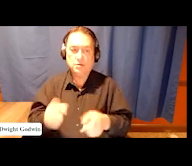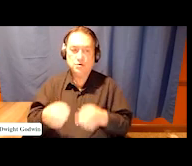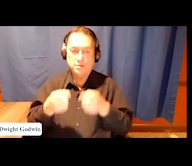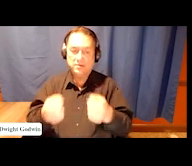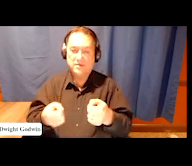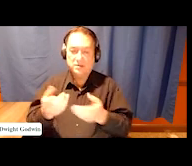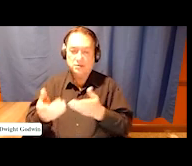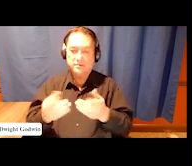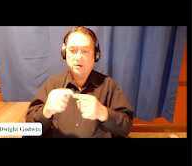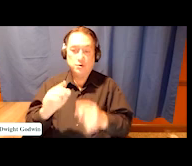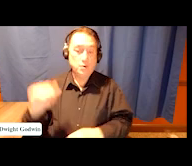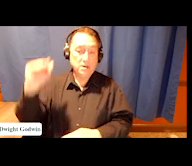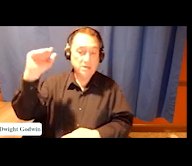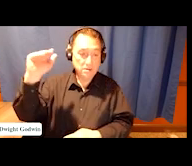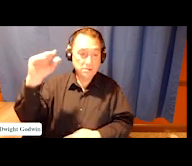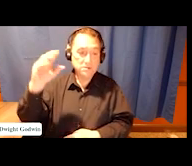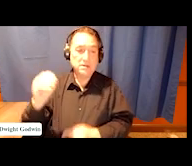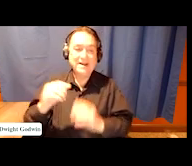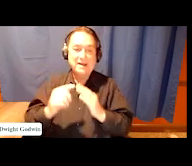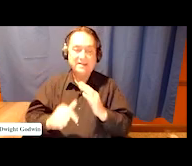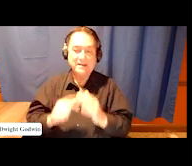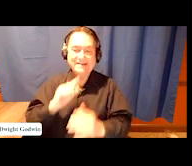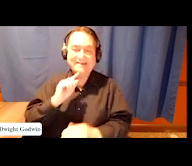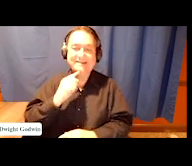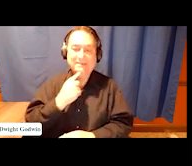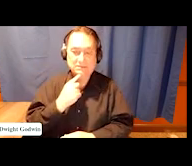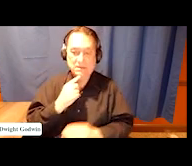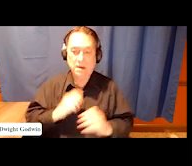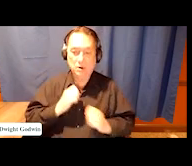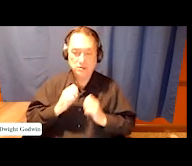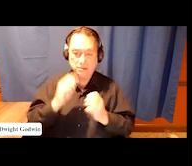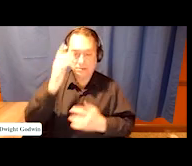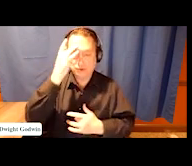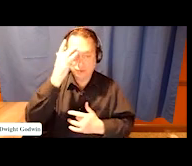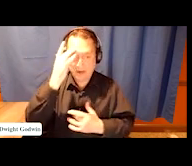in less acute emotional distress. Once we started out initially working with call types